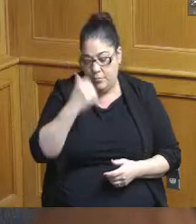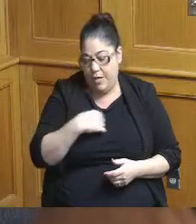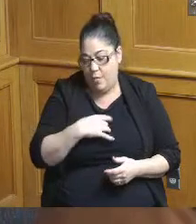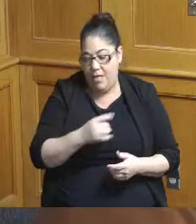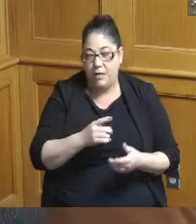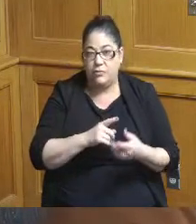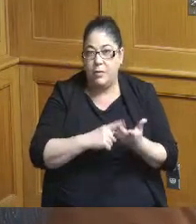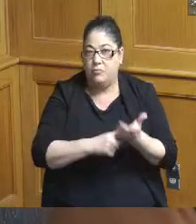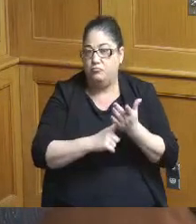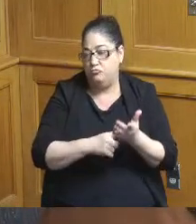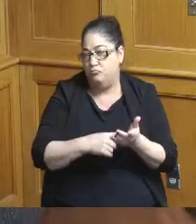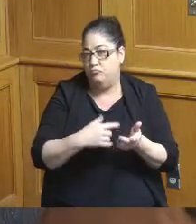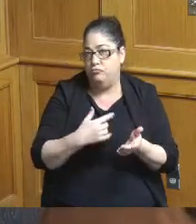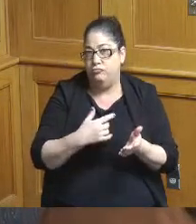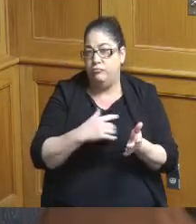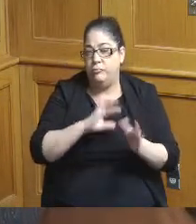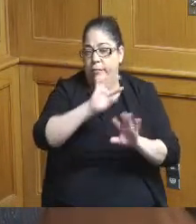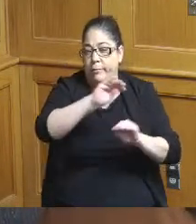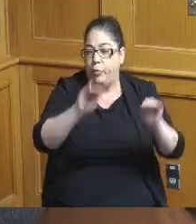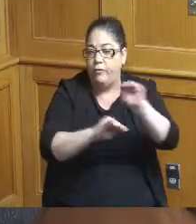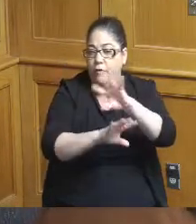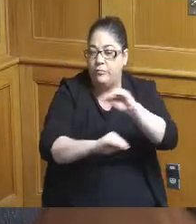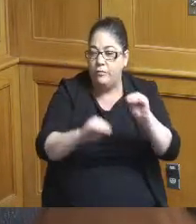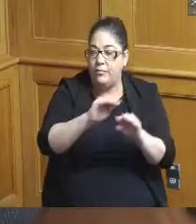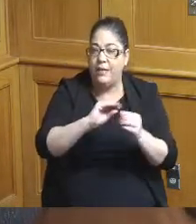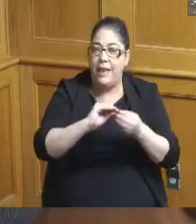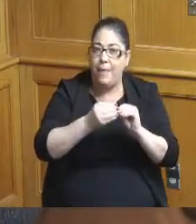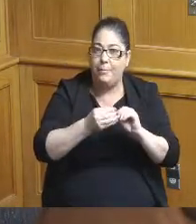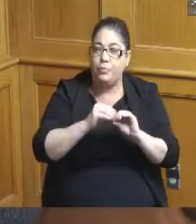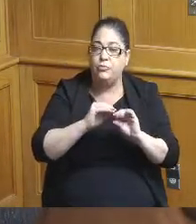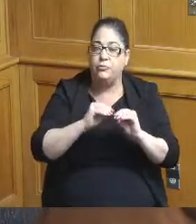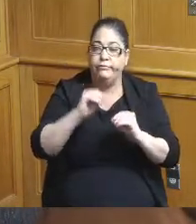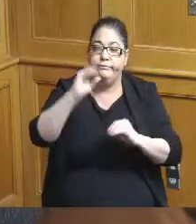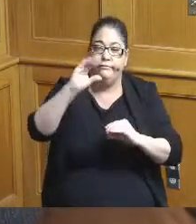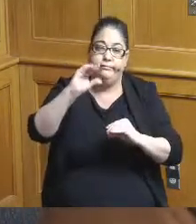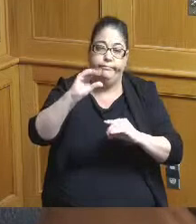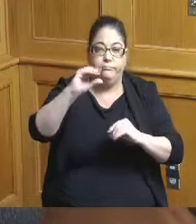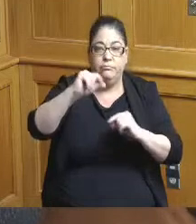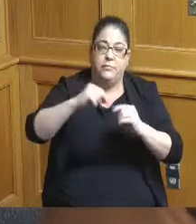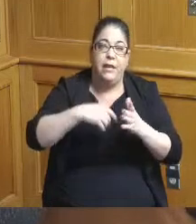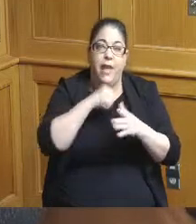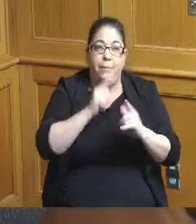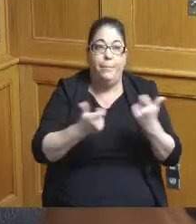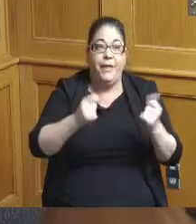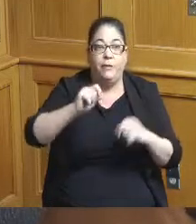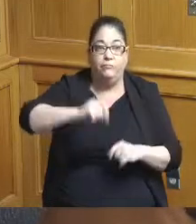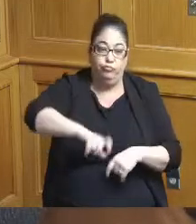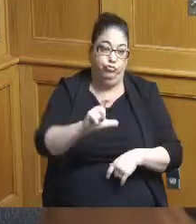maybe move around some of the numbers it's not an increase but maybe something might have more